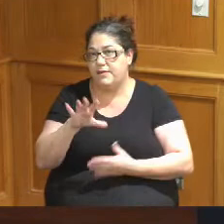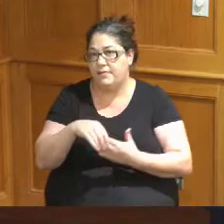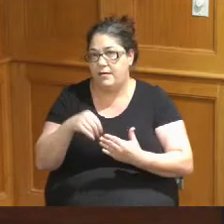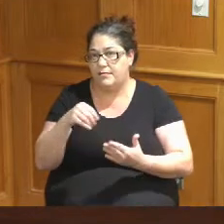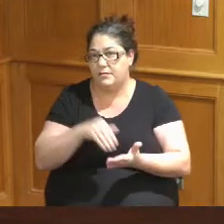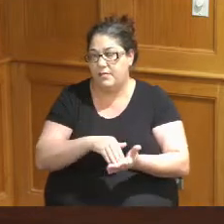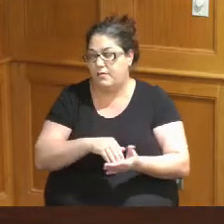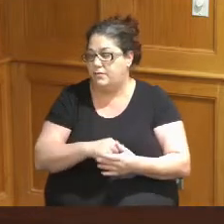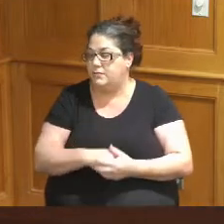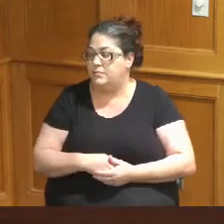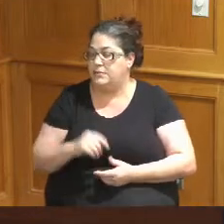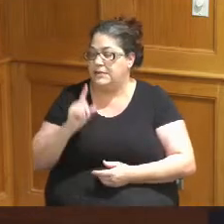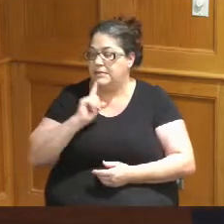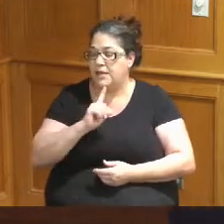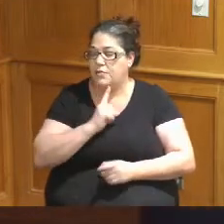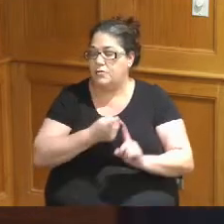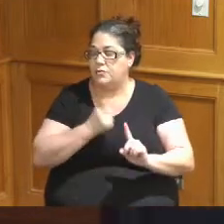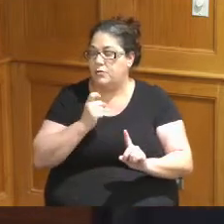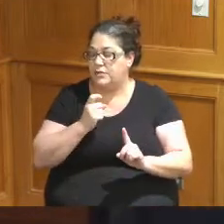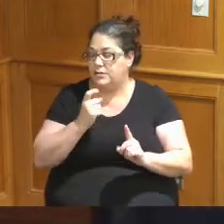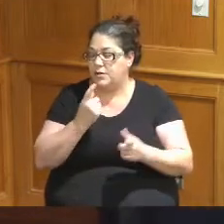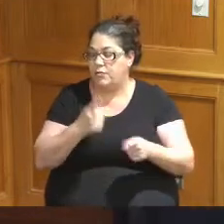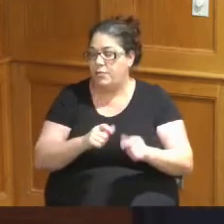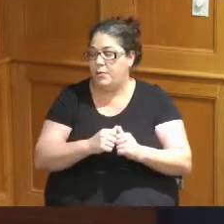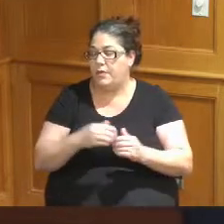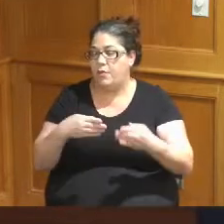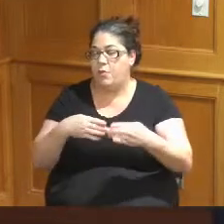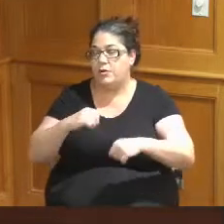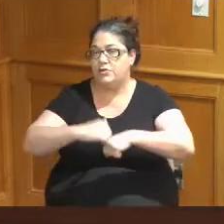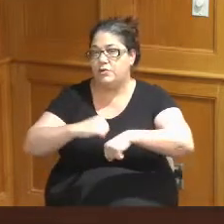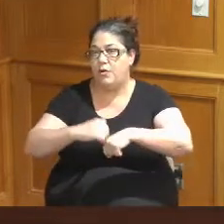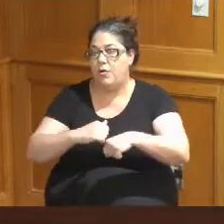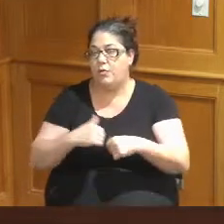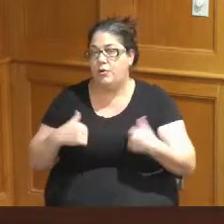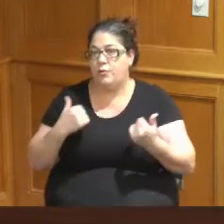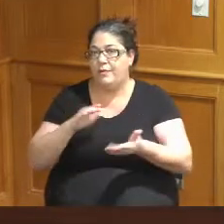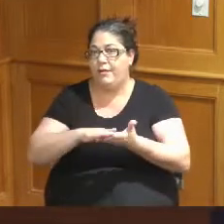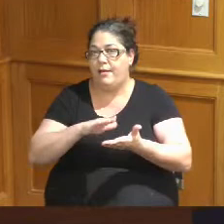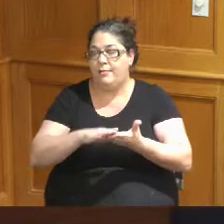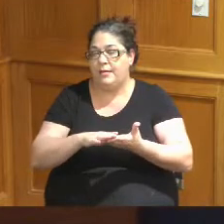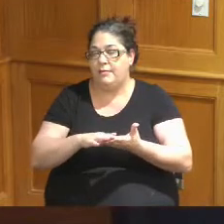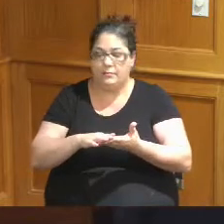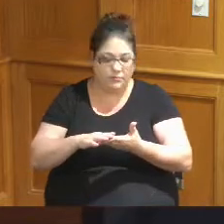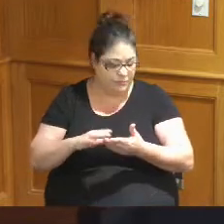we have a single Source agreement with Cornerstone Youth Academy I'm sorry Carrington Youth